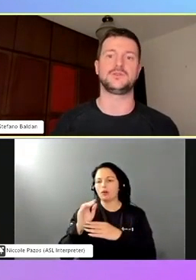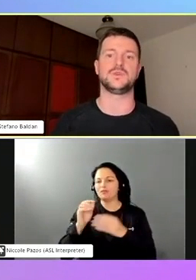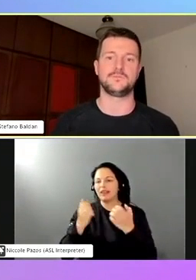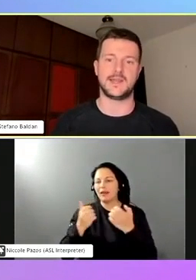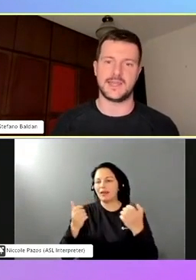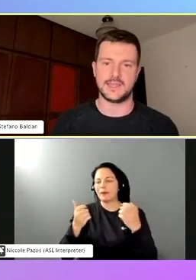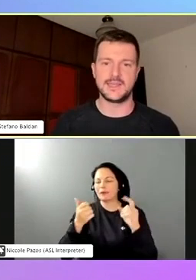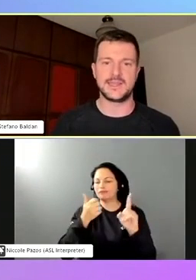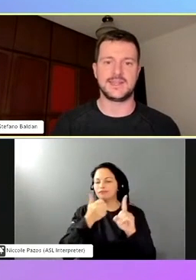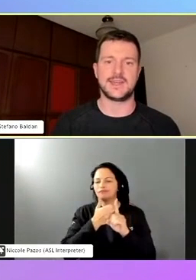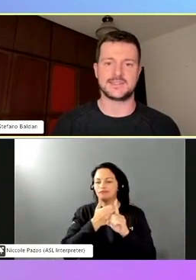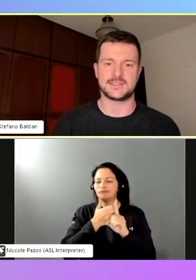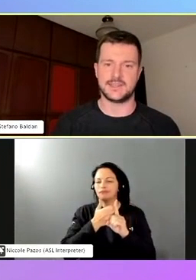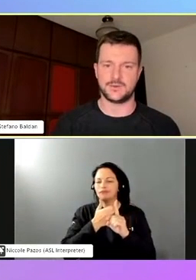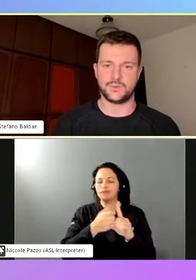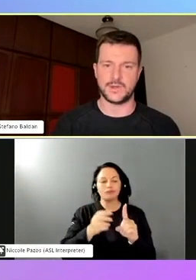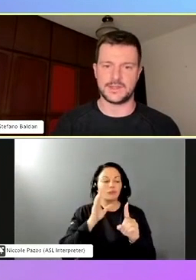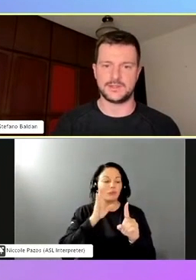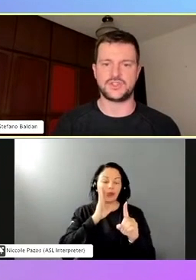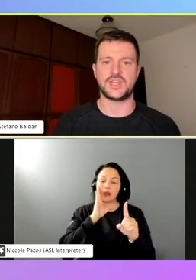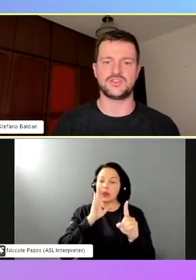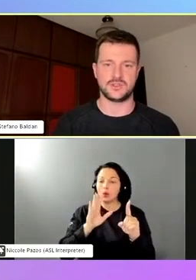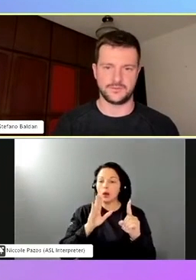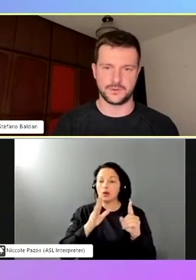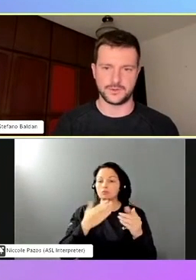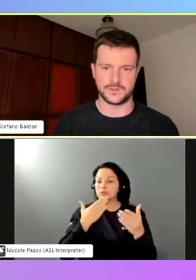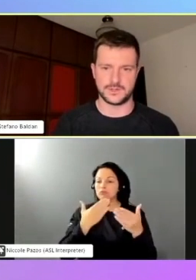sections of the page by using such headers.